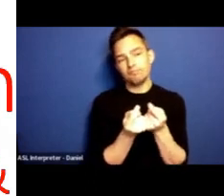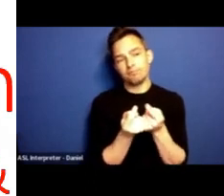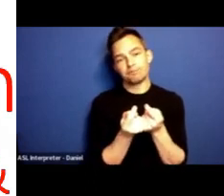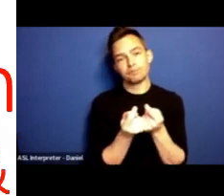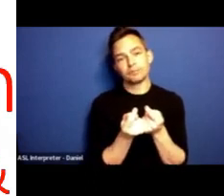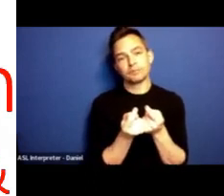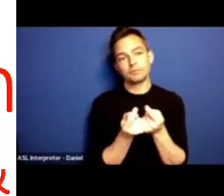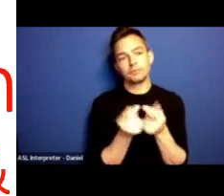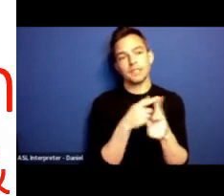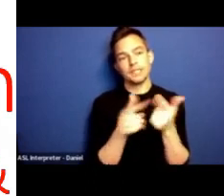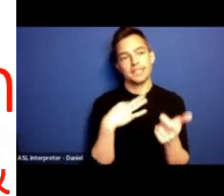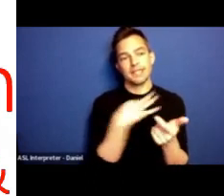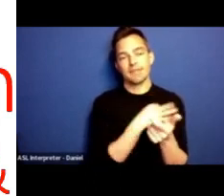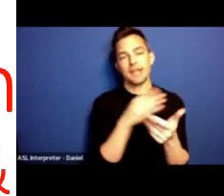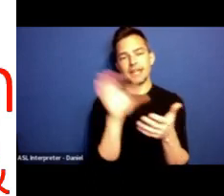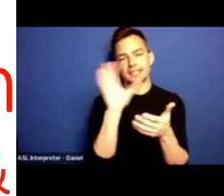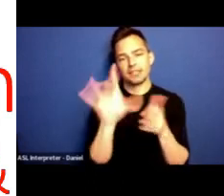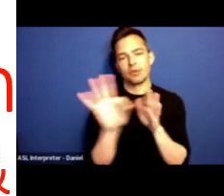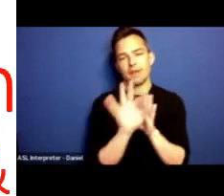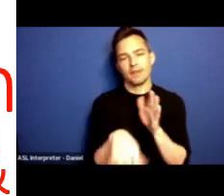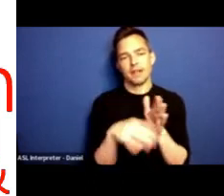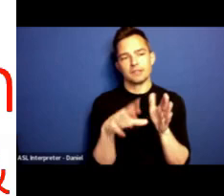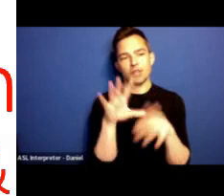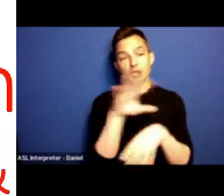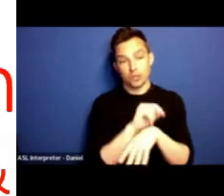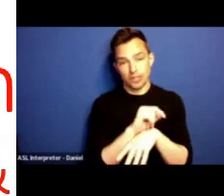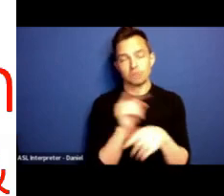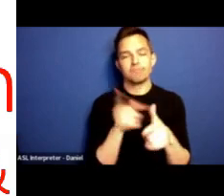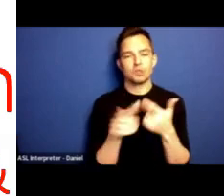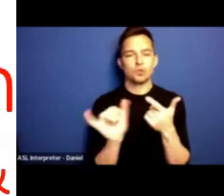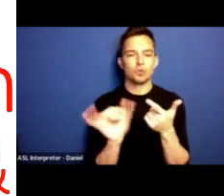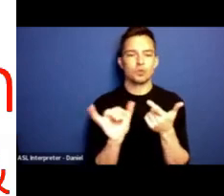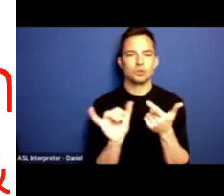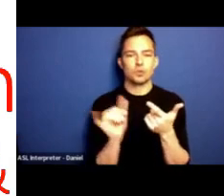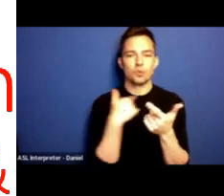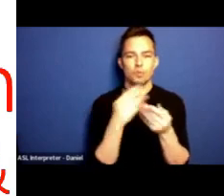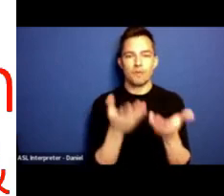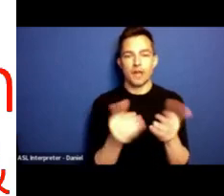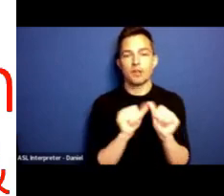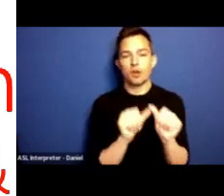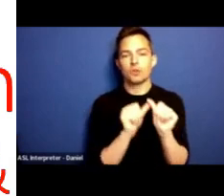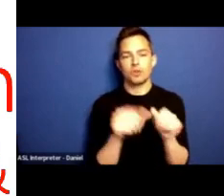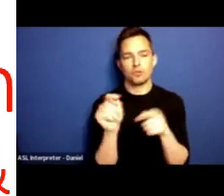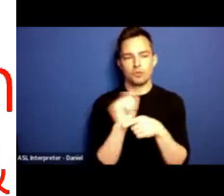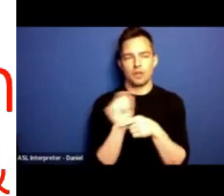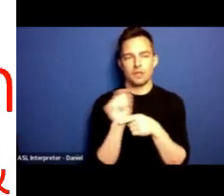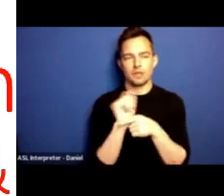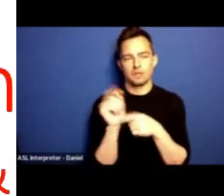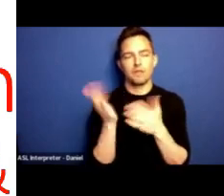can seek that consultation. And that we then provide ongoing training for new staff as well